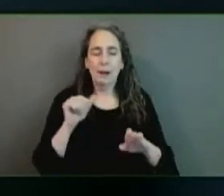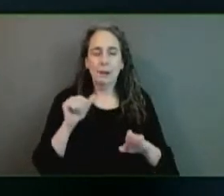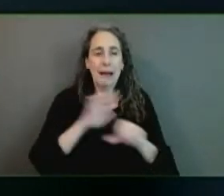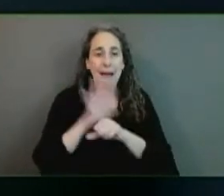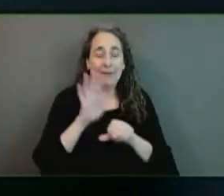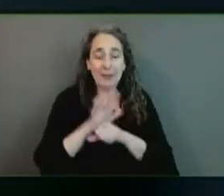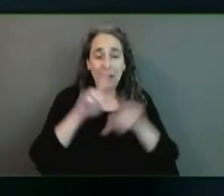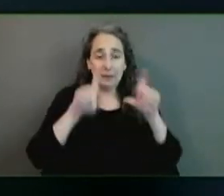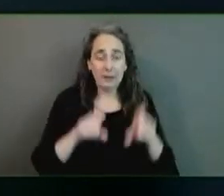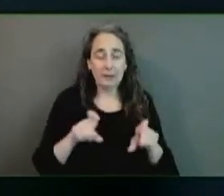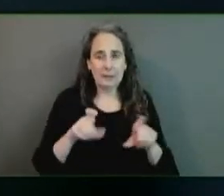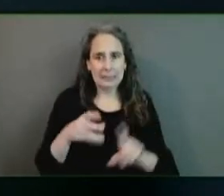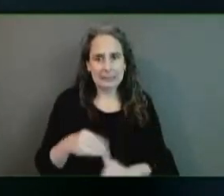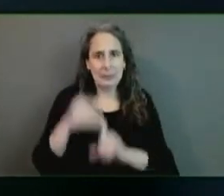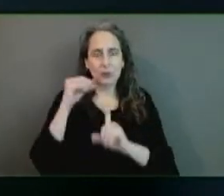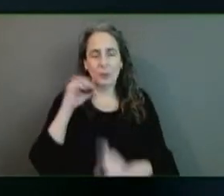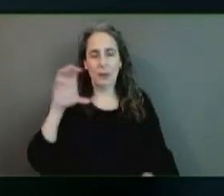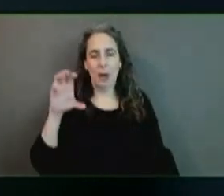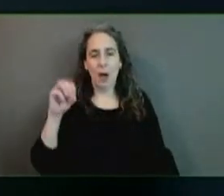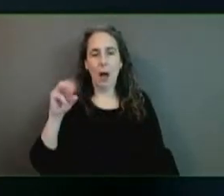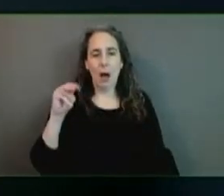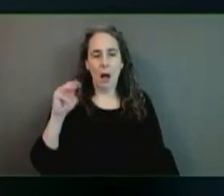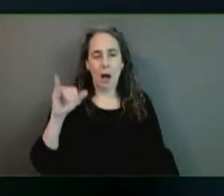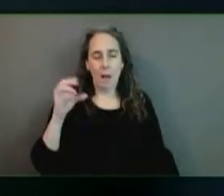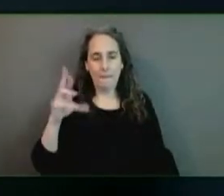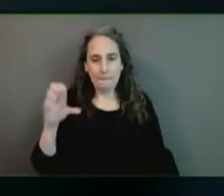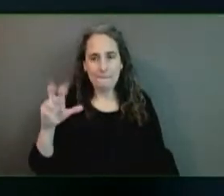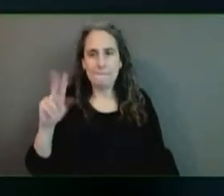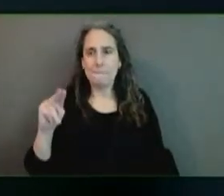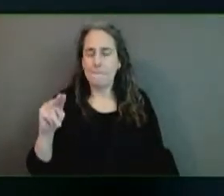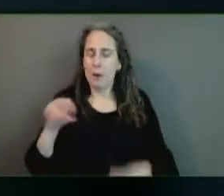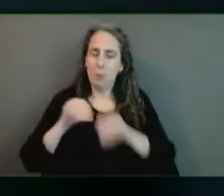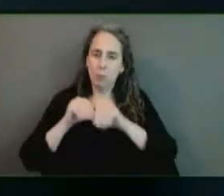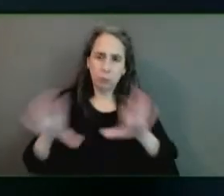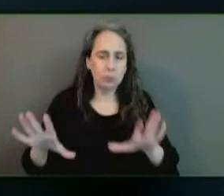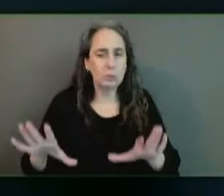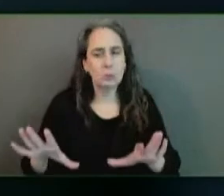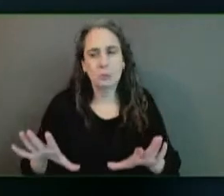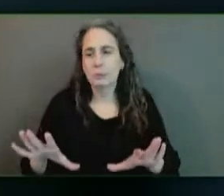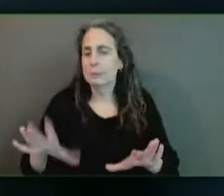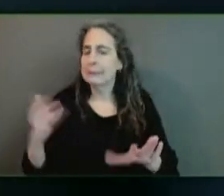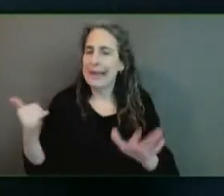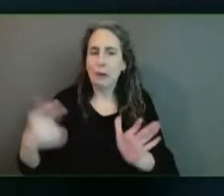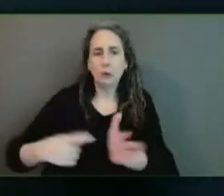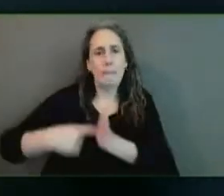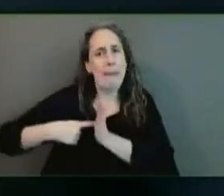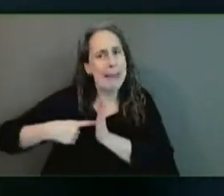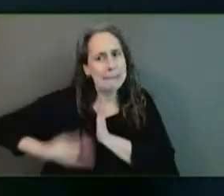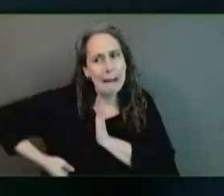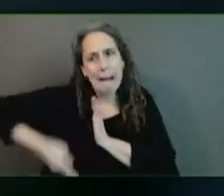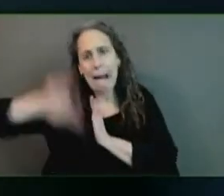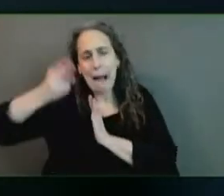frustrations with having enough testing, particularly as a macron has come across and